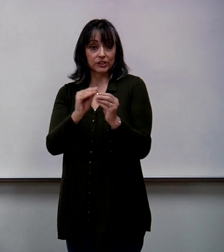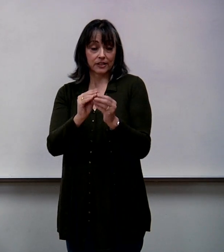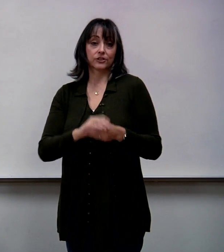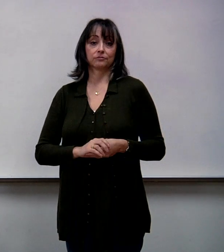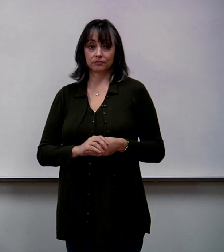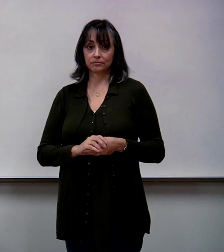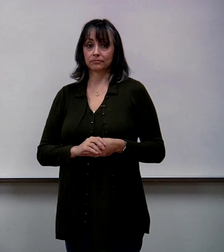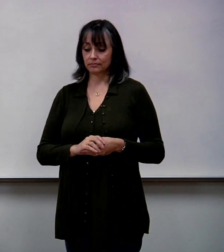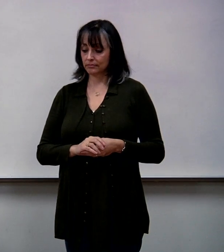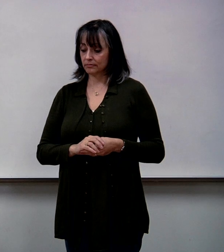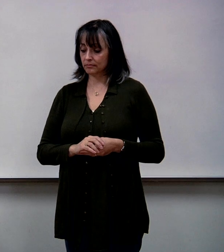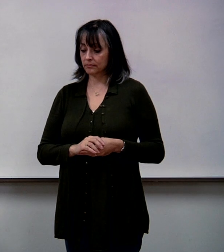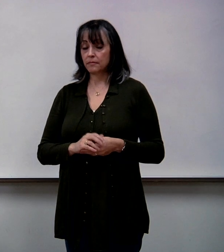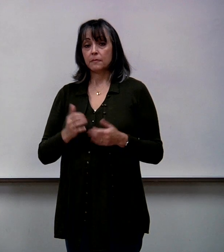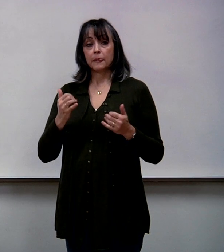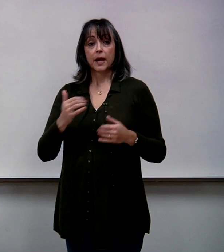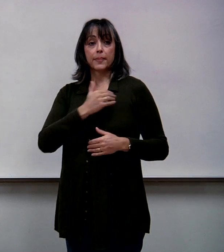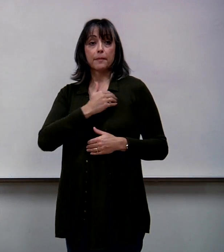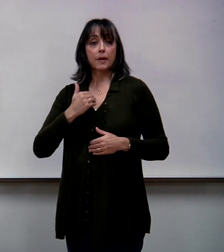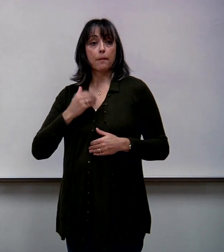The members of the Elections Committee